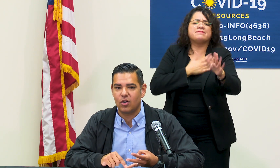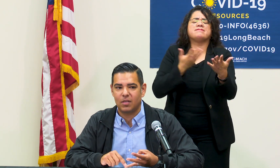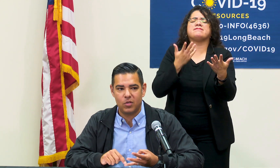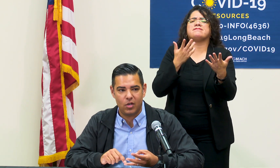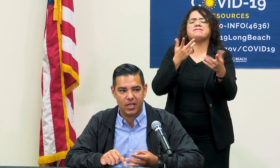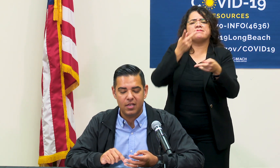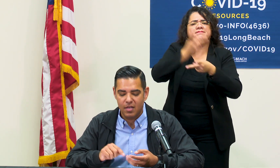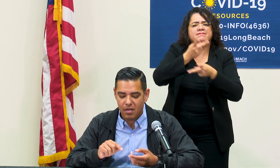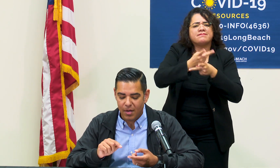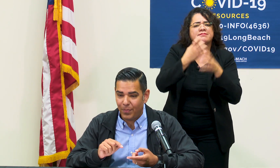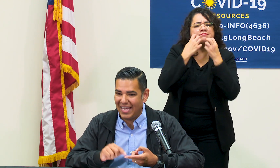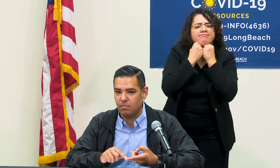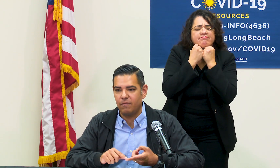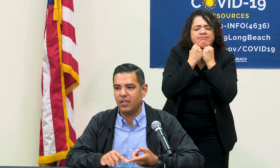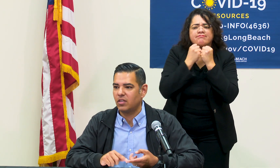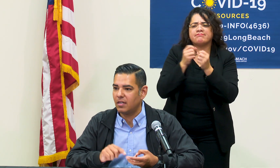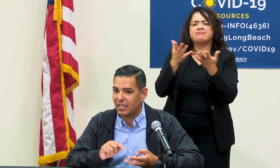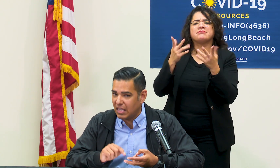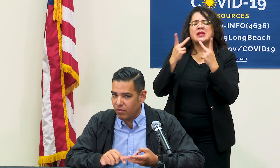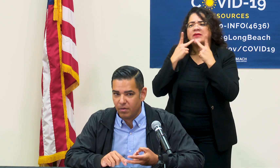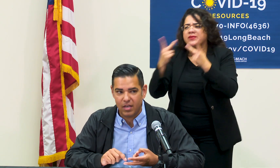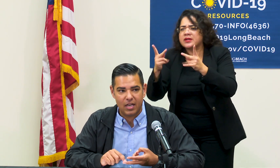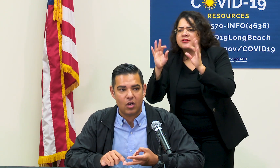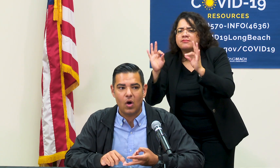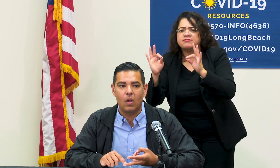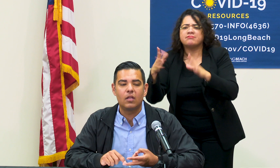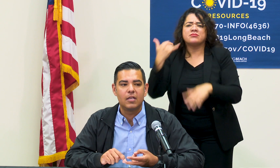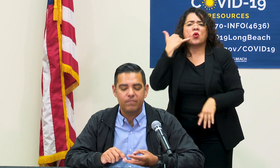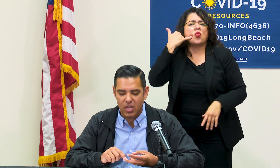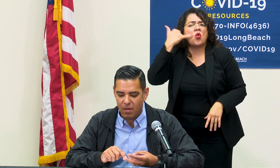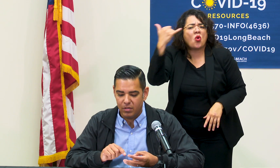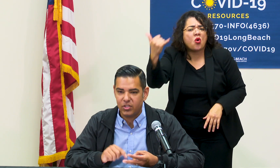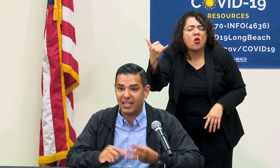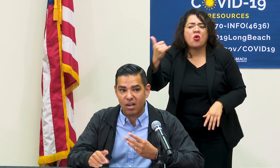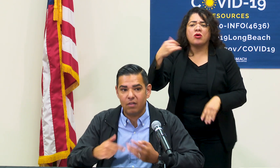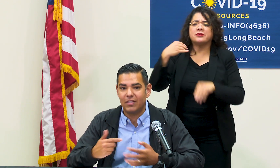in our community pay them a visit, give them a call and take care of each